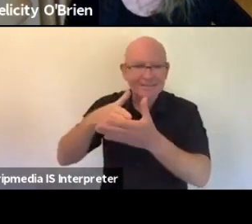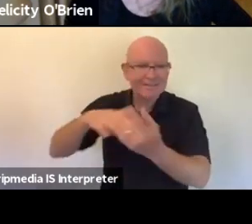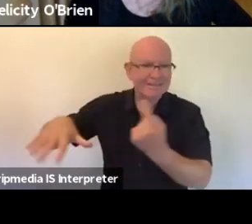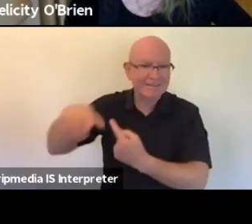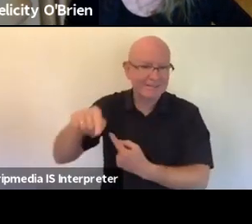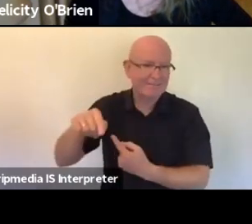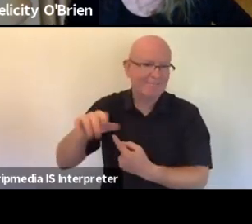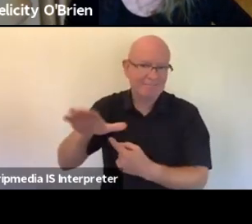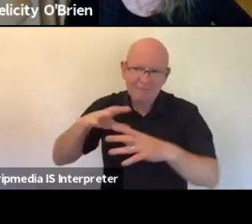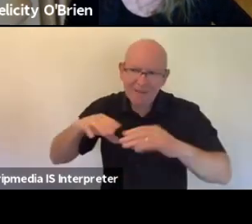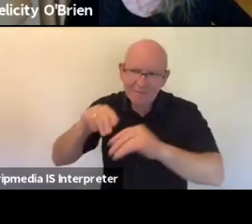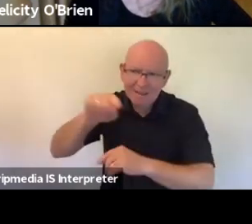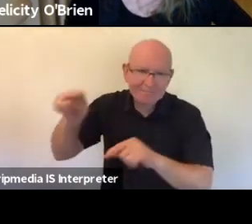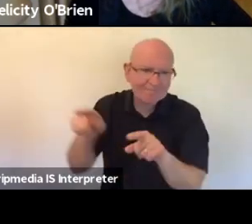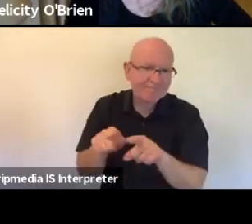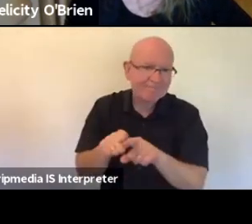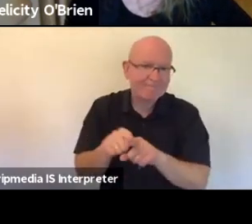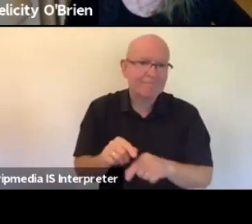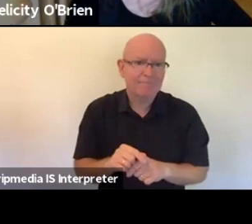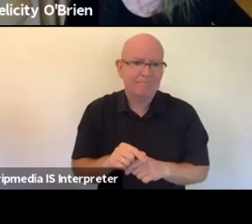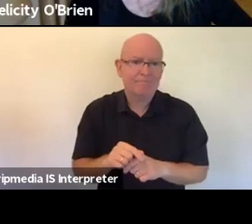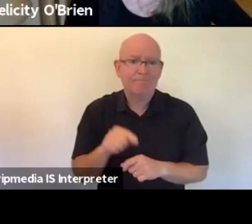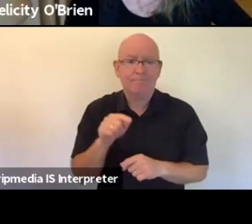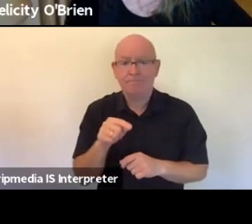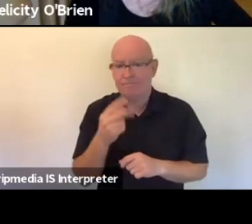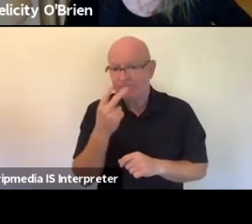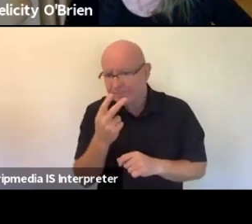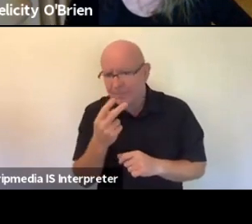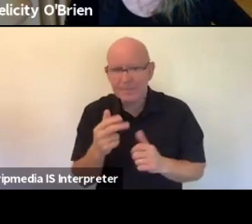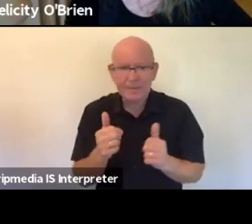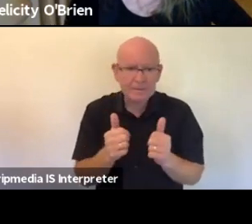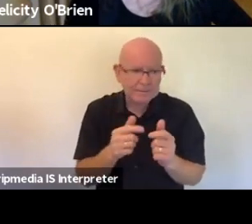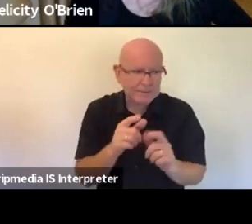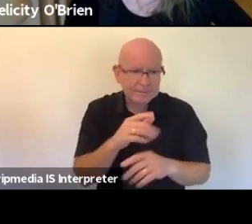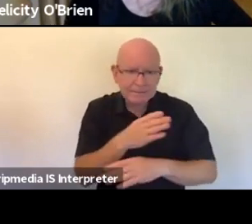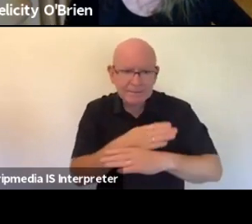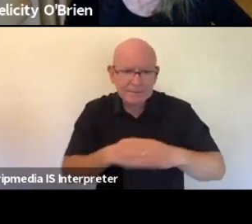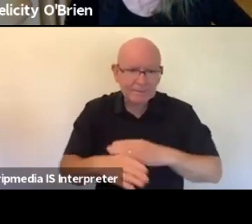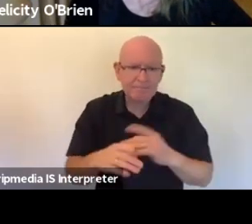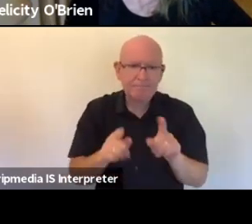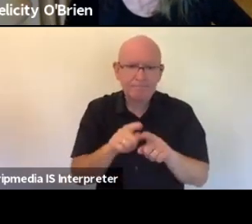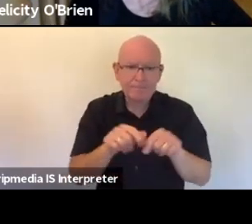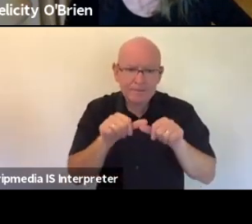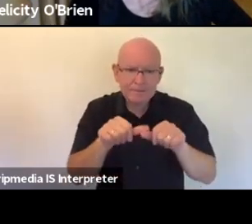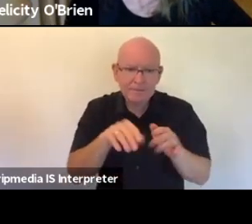Joaozito is a lifelong learner and is also studying law at the Peace University in Delhi. And we thank Joaozito for missing his classes tonight